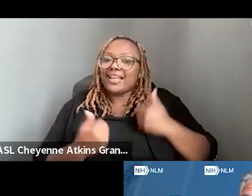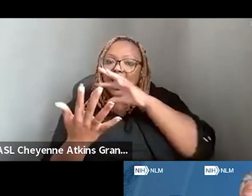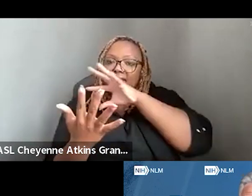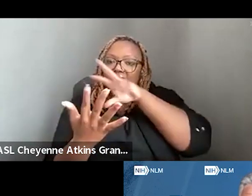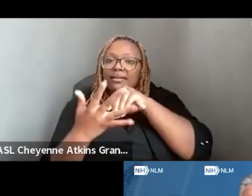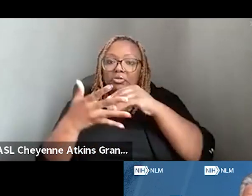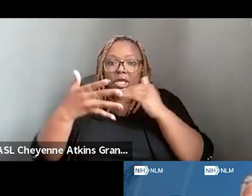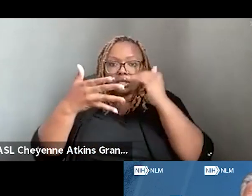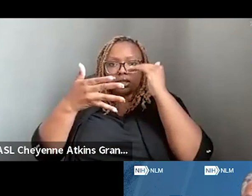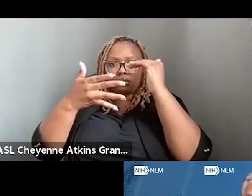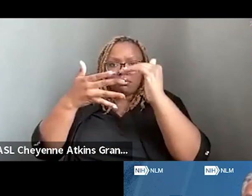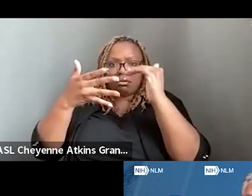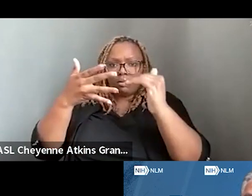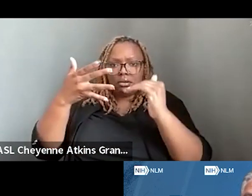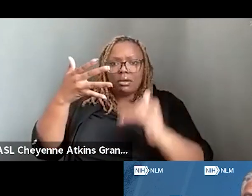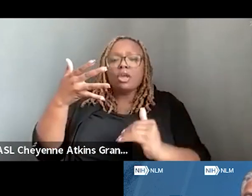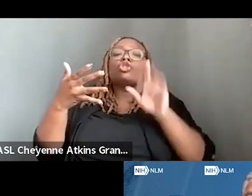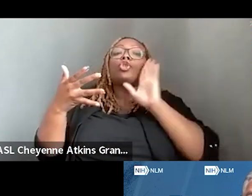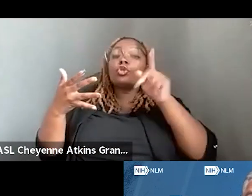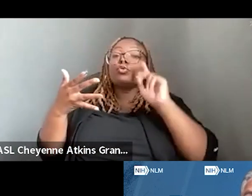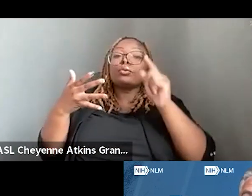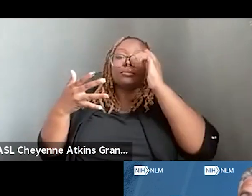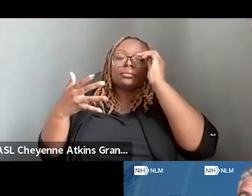And so you pick the ones that you want to include in this section.